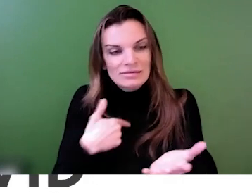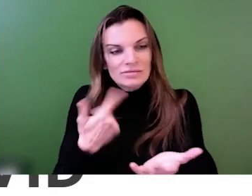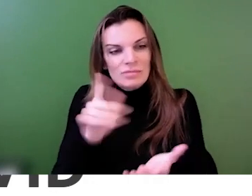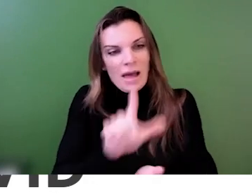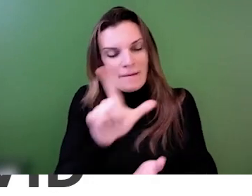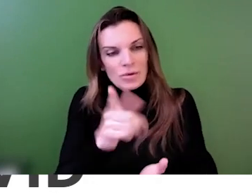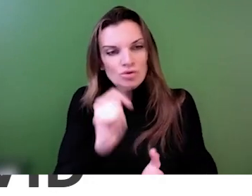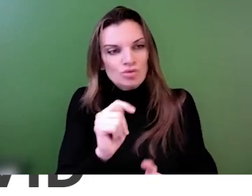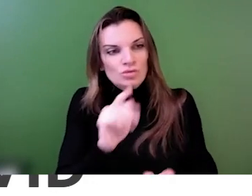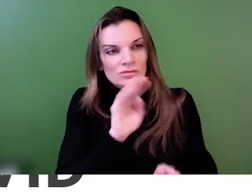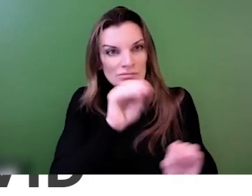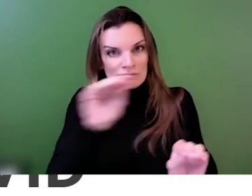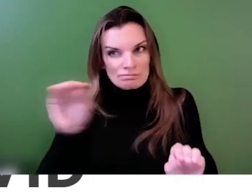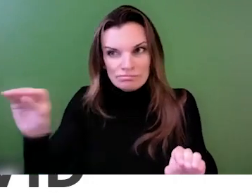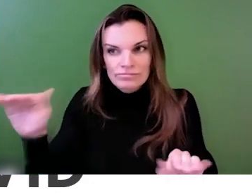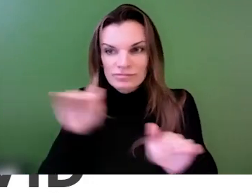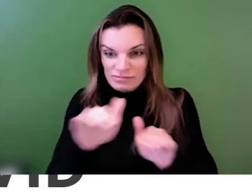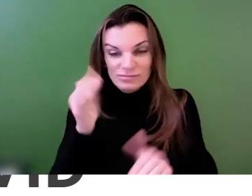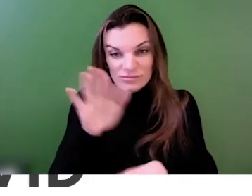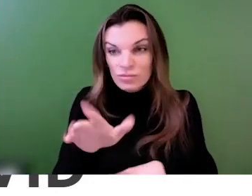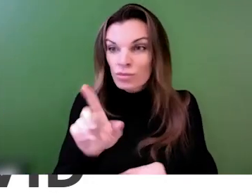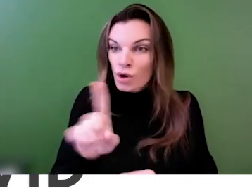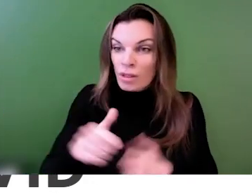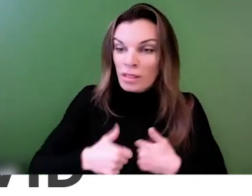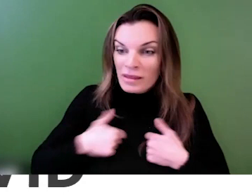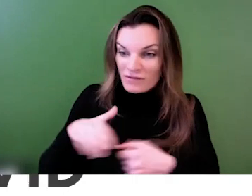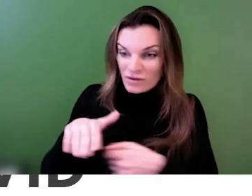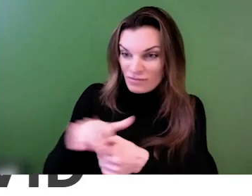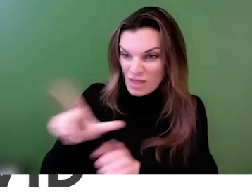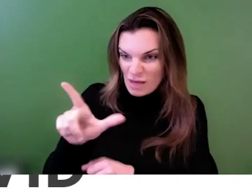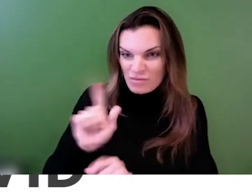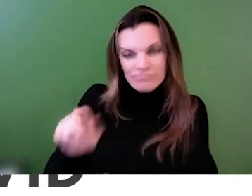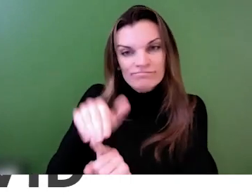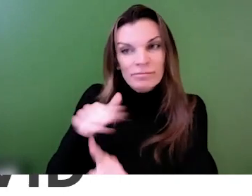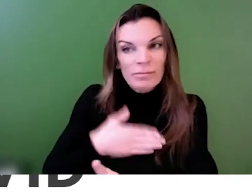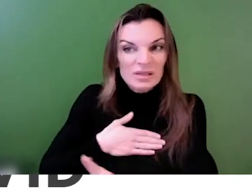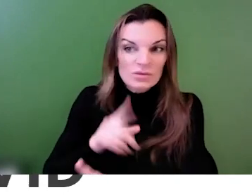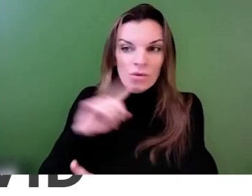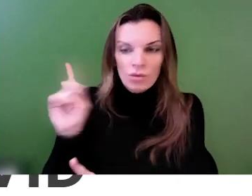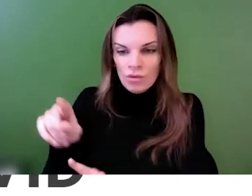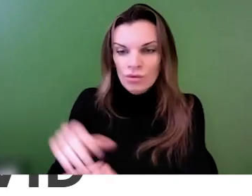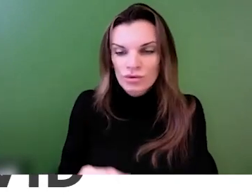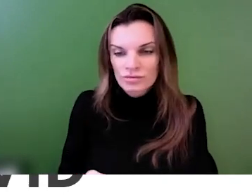So ask your local library for a copy. And I know I'm plugging it.